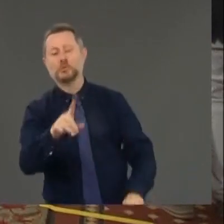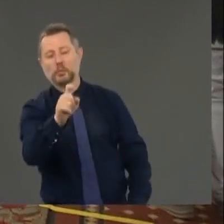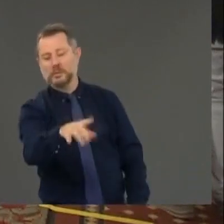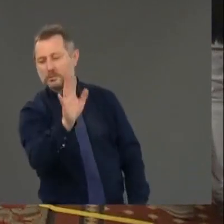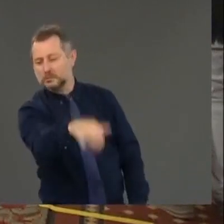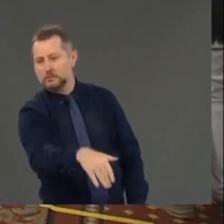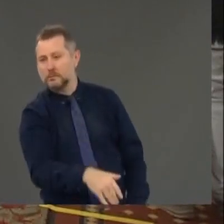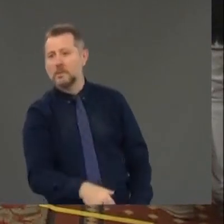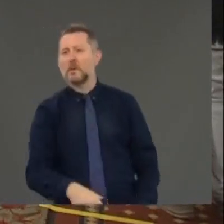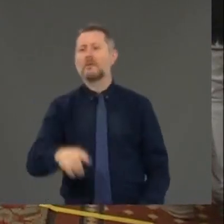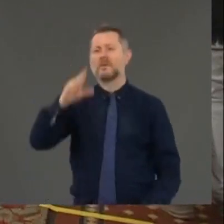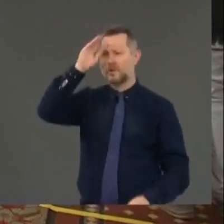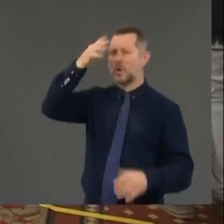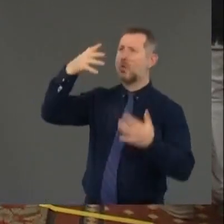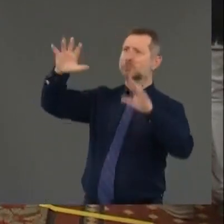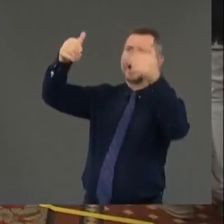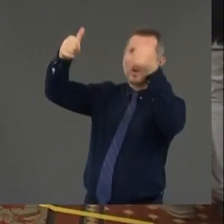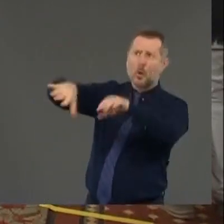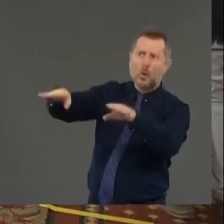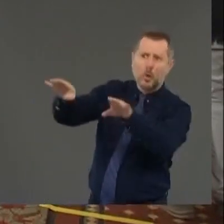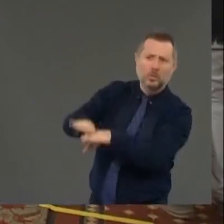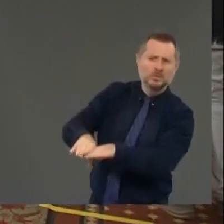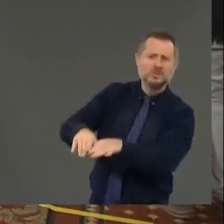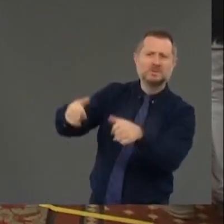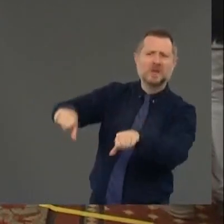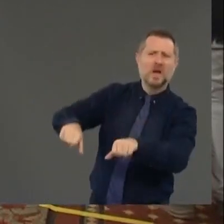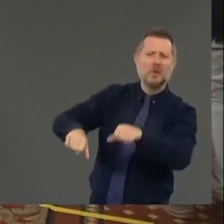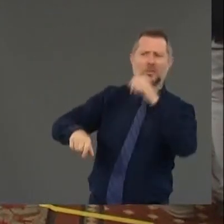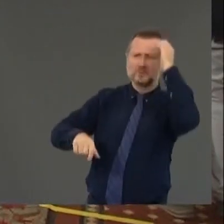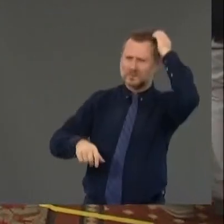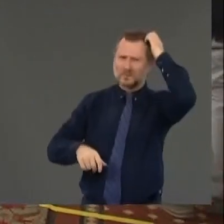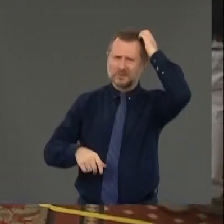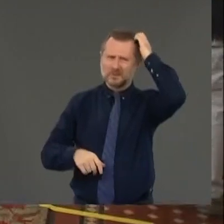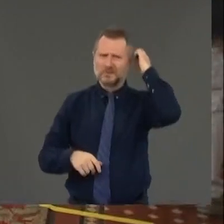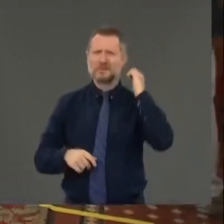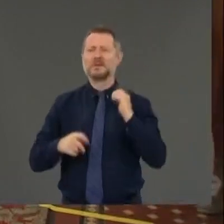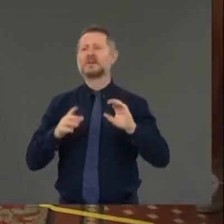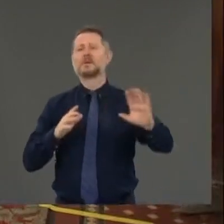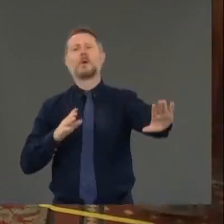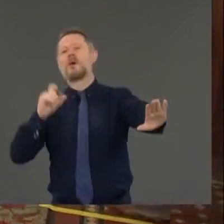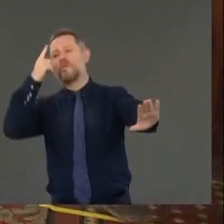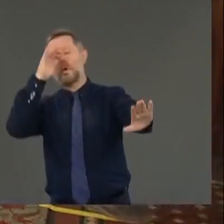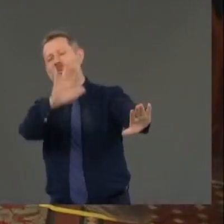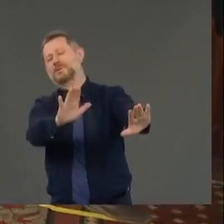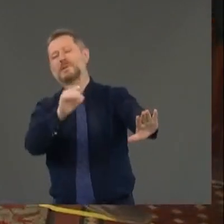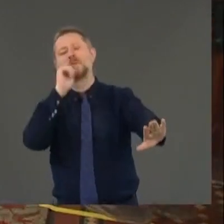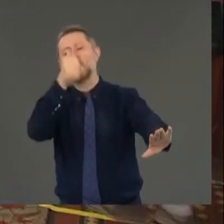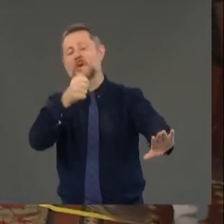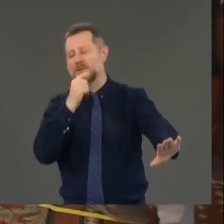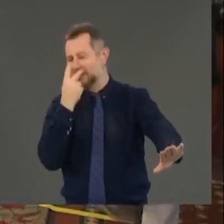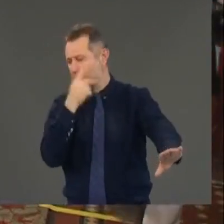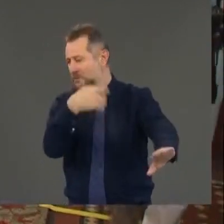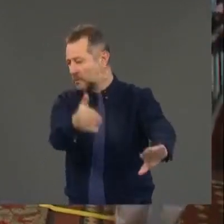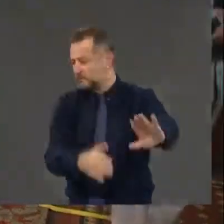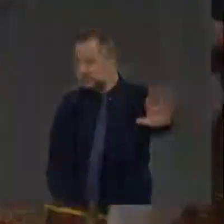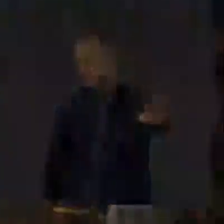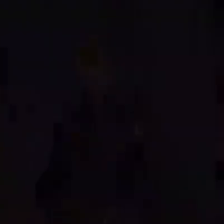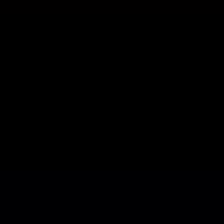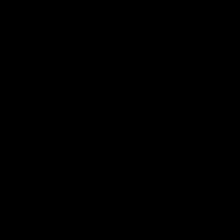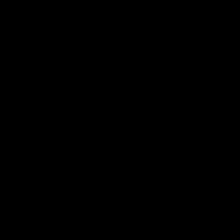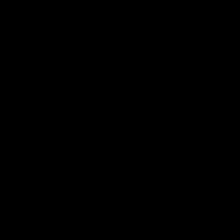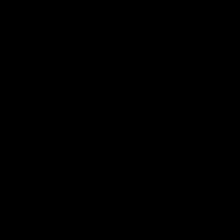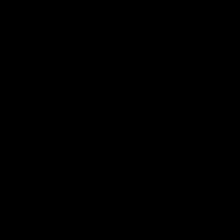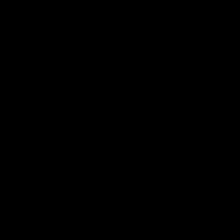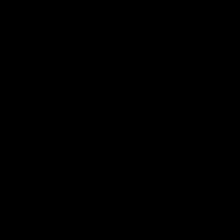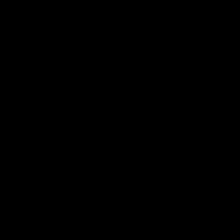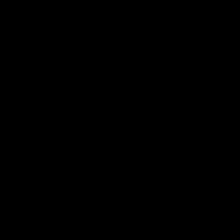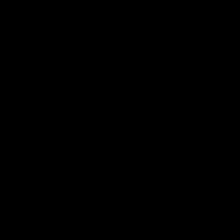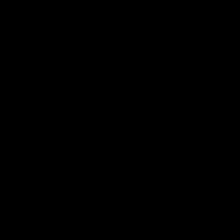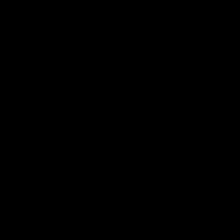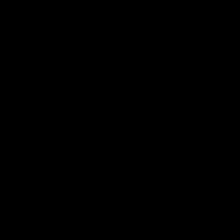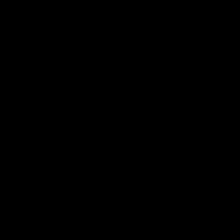THAT'S A BIG DECISION.